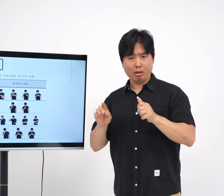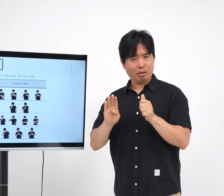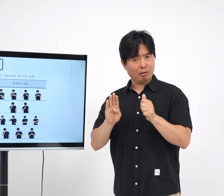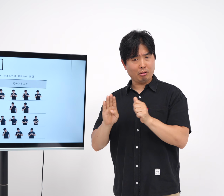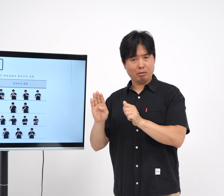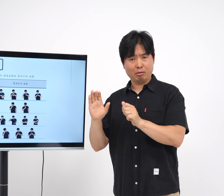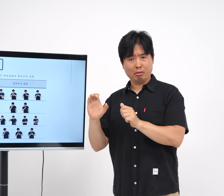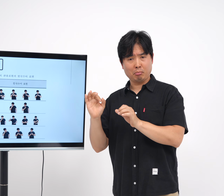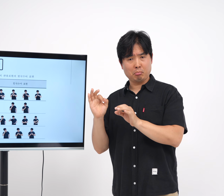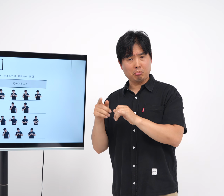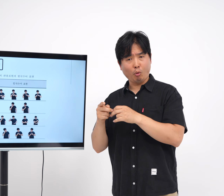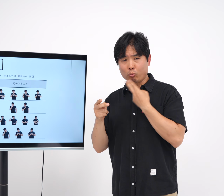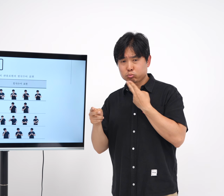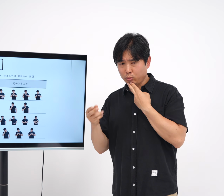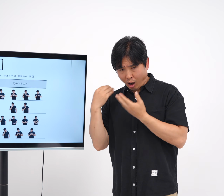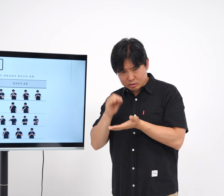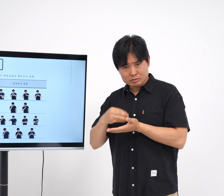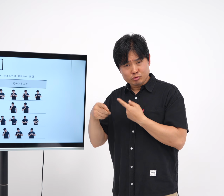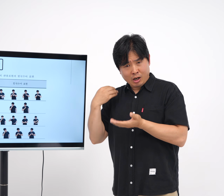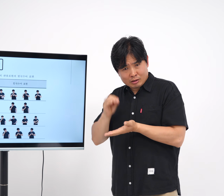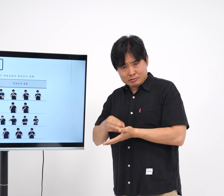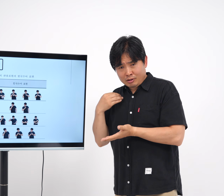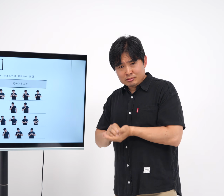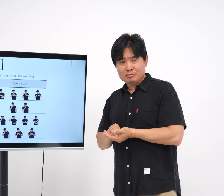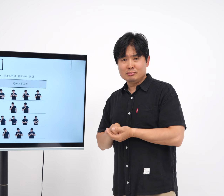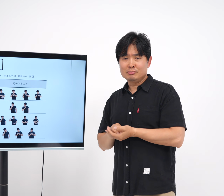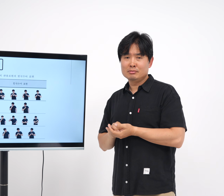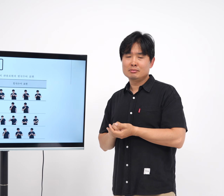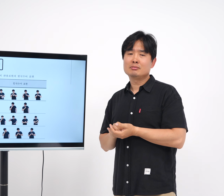Will there be a new C? No, the meaning is the same.